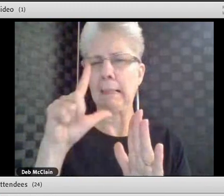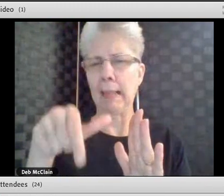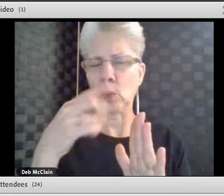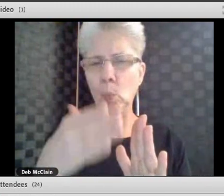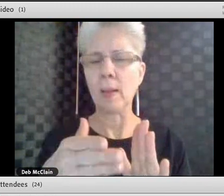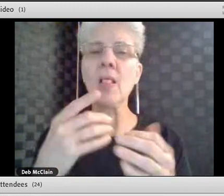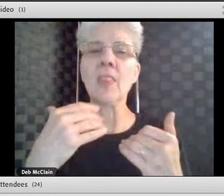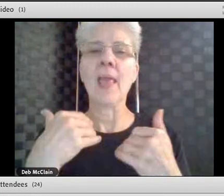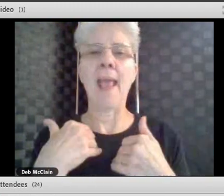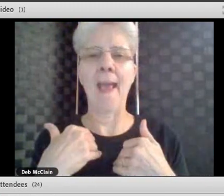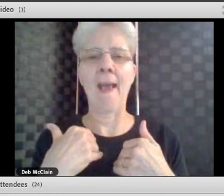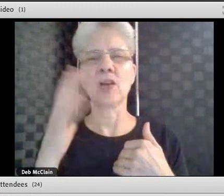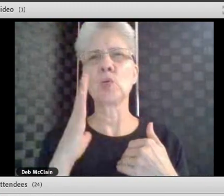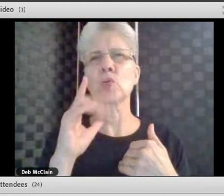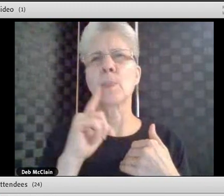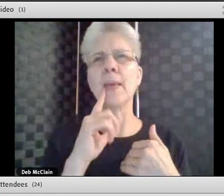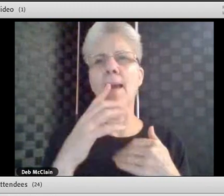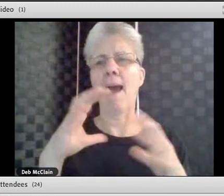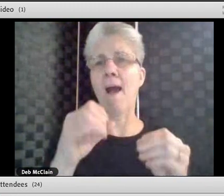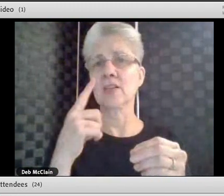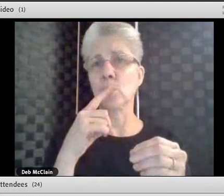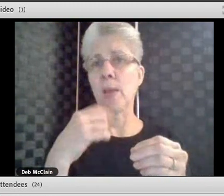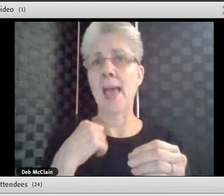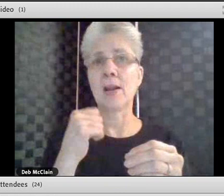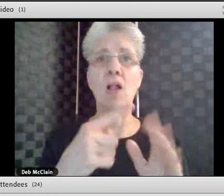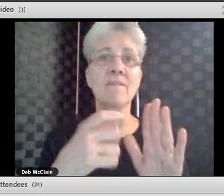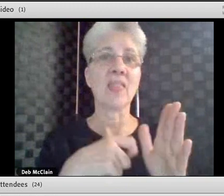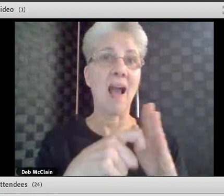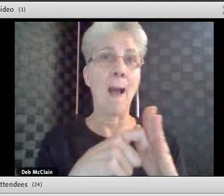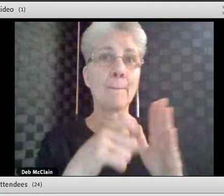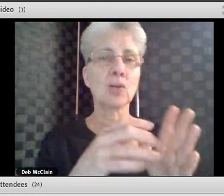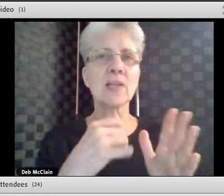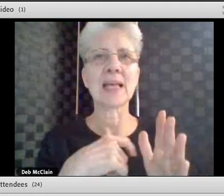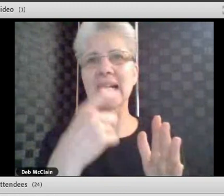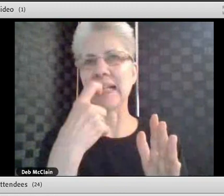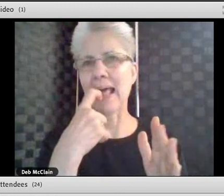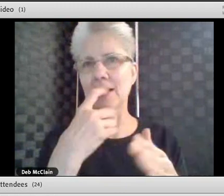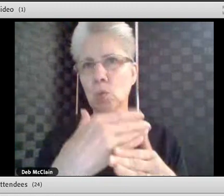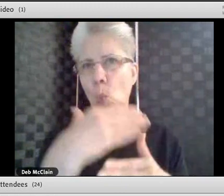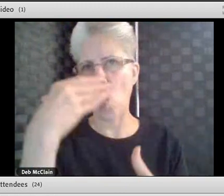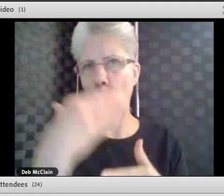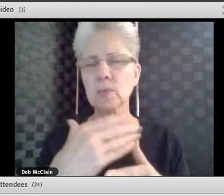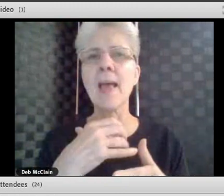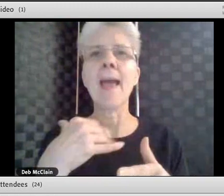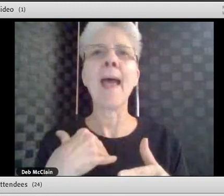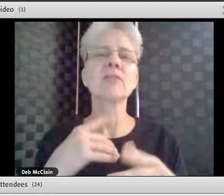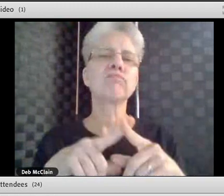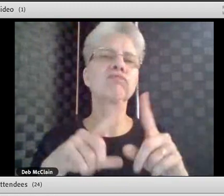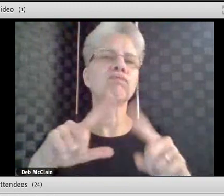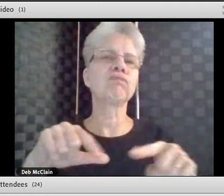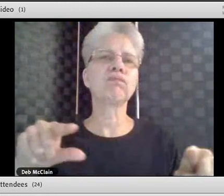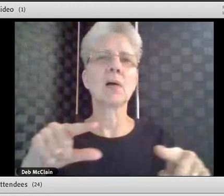what it looks like later. They have -- It used to be an office where we had all of our copiers. It has glass walls.